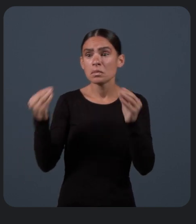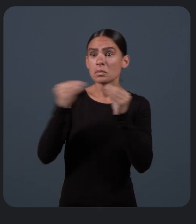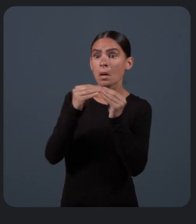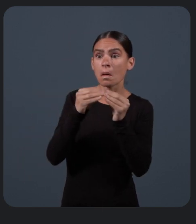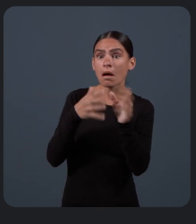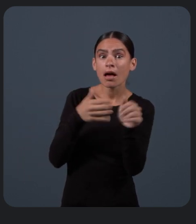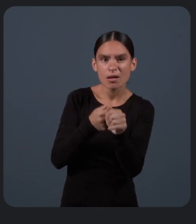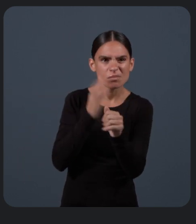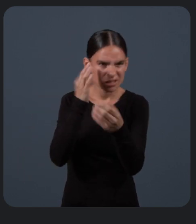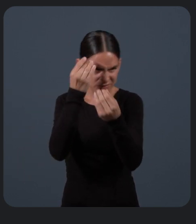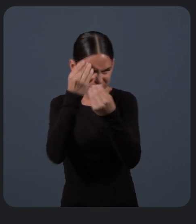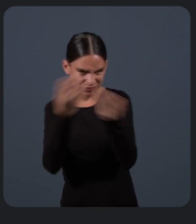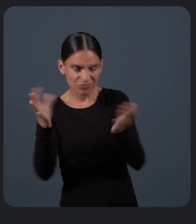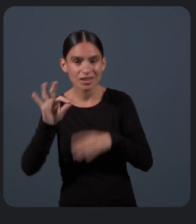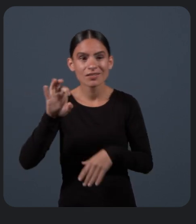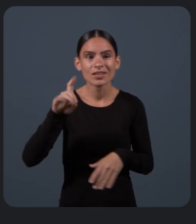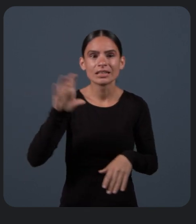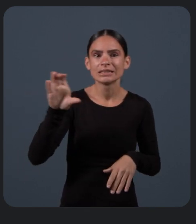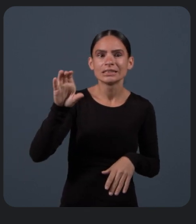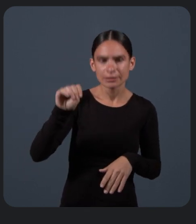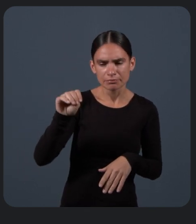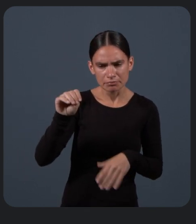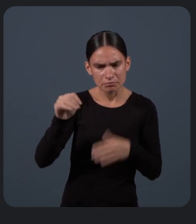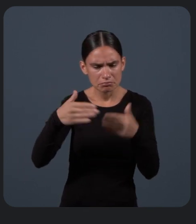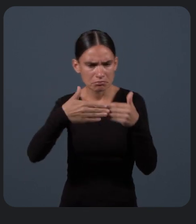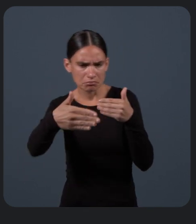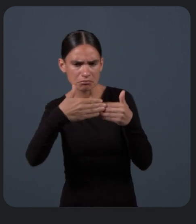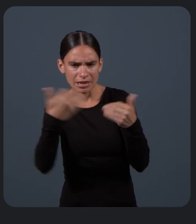of this Privacy Sandbox, after learning from our tests later this year.